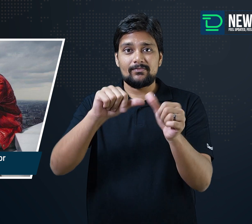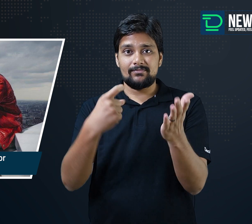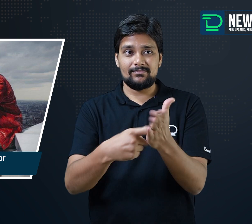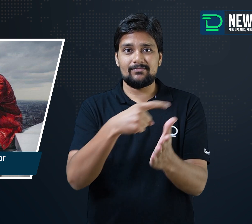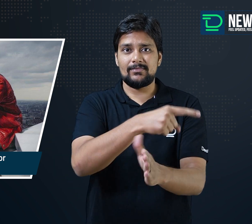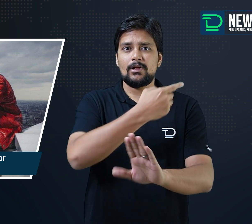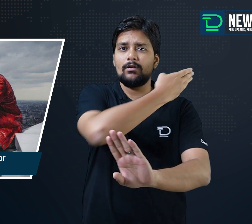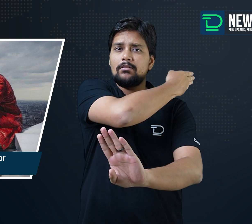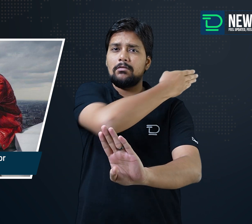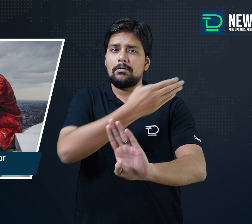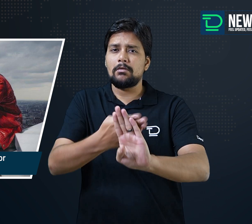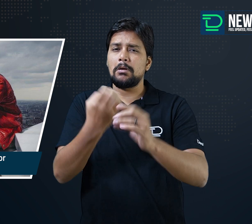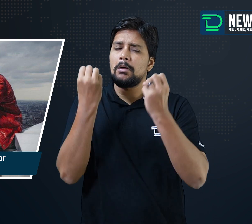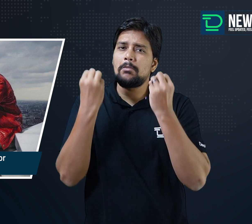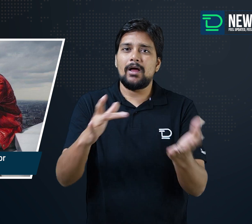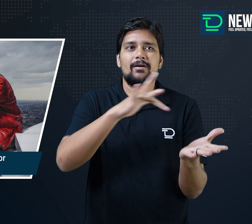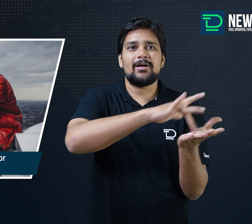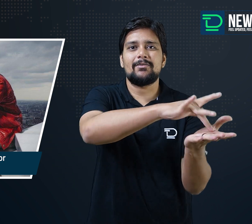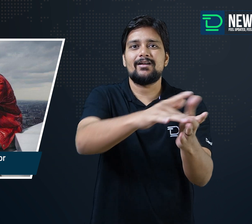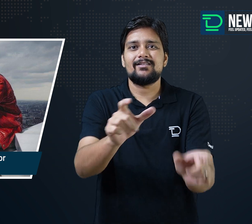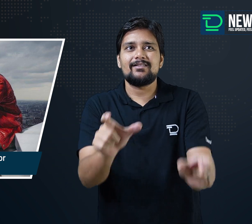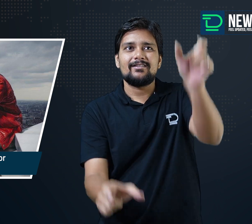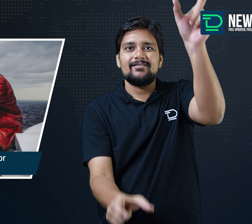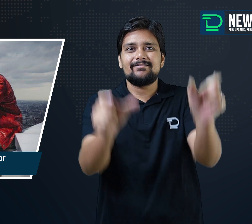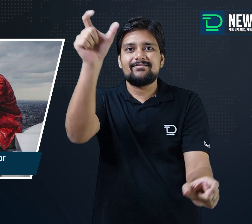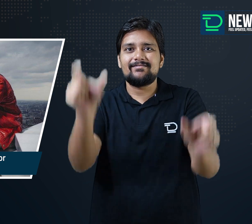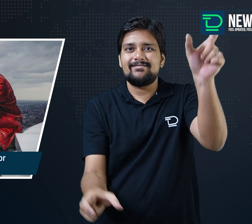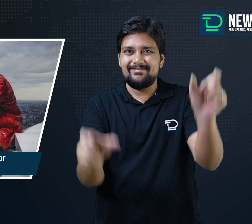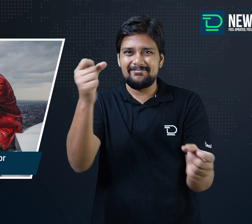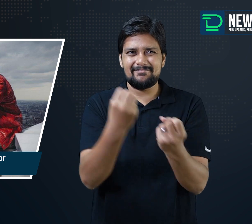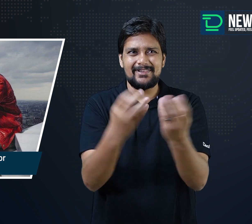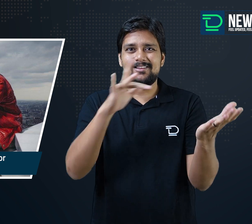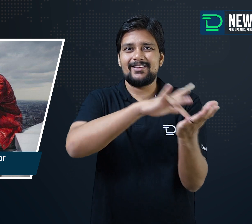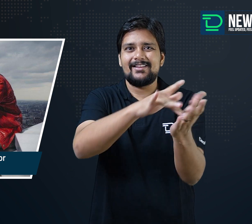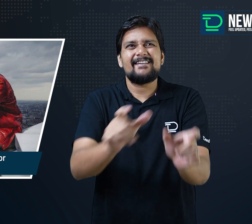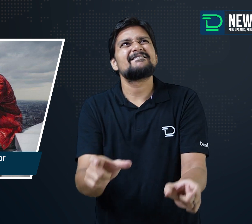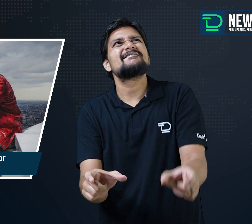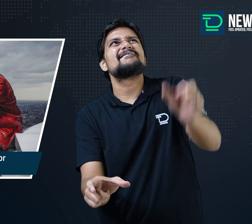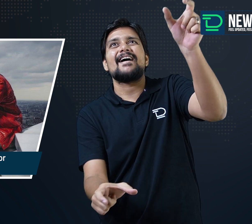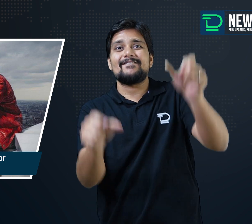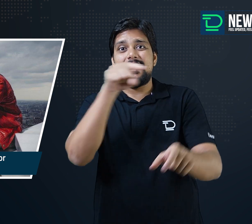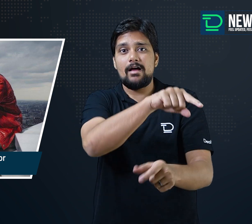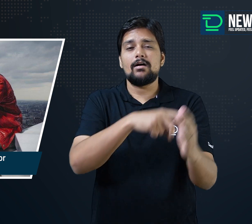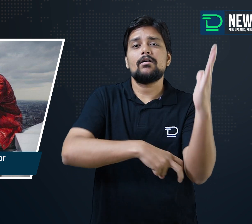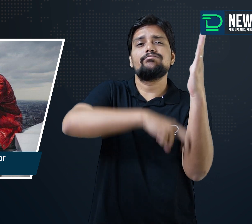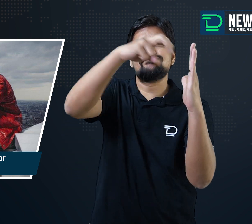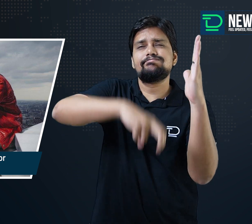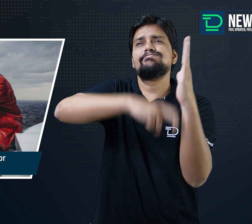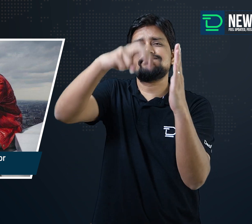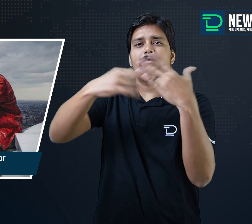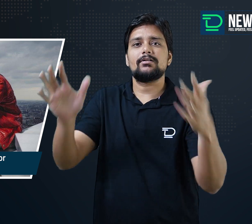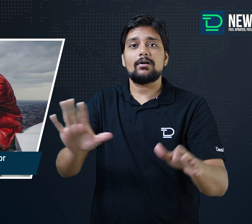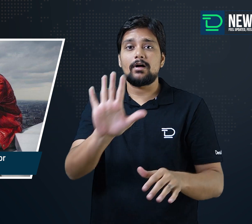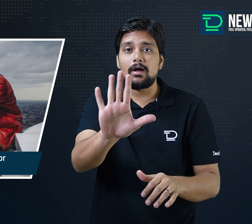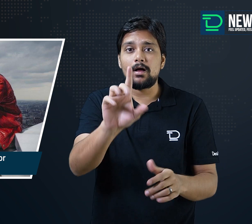Allian Robert has already climbed many tall buildings around the world.